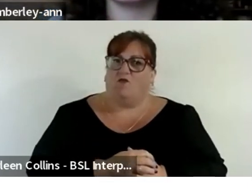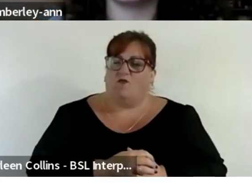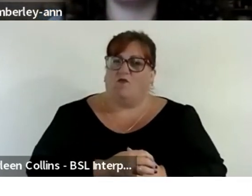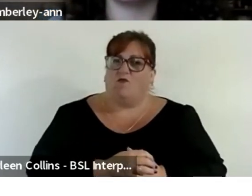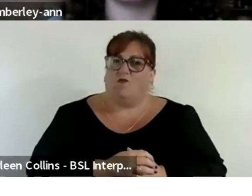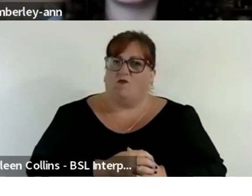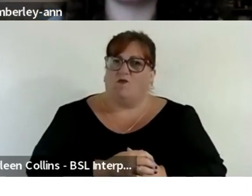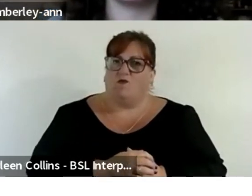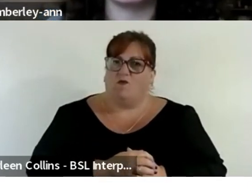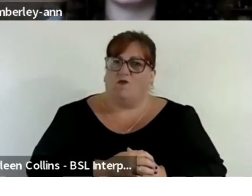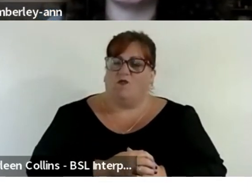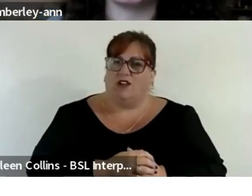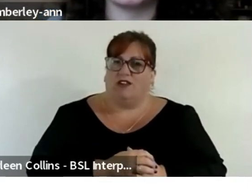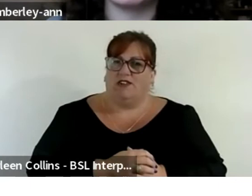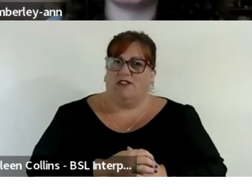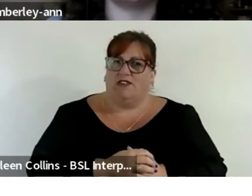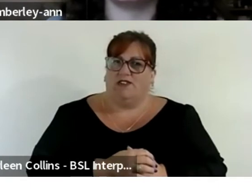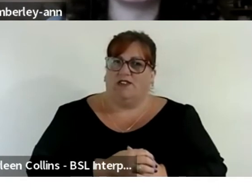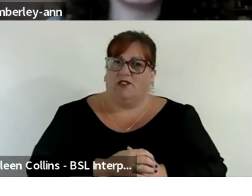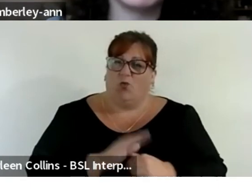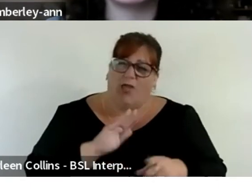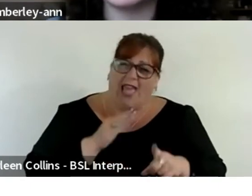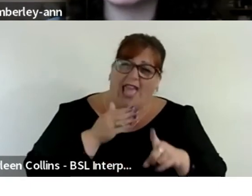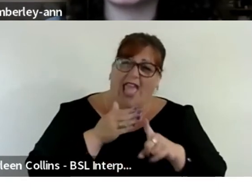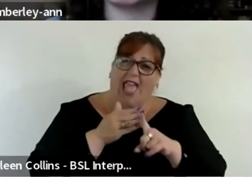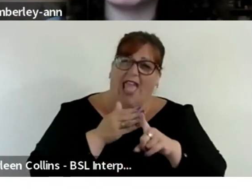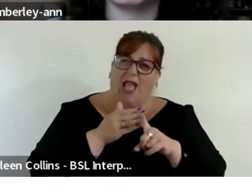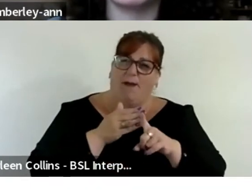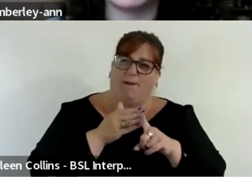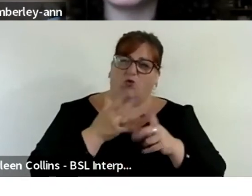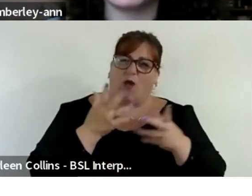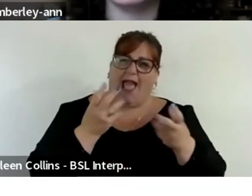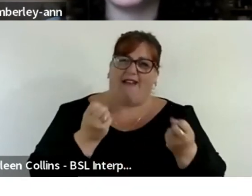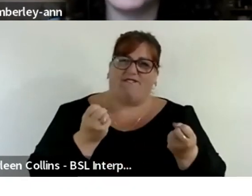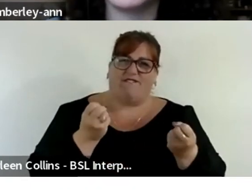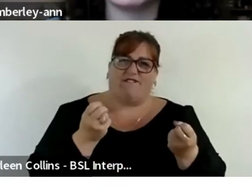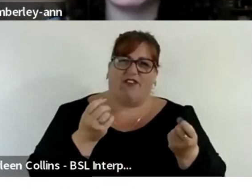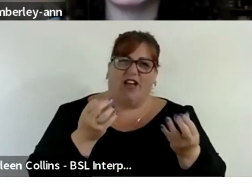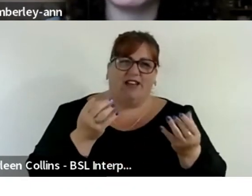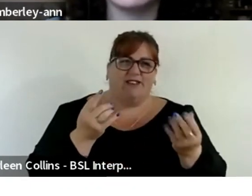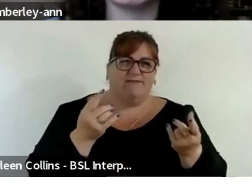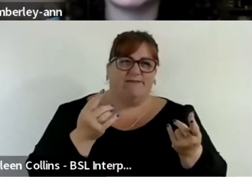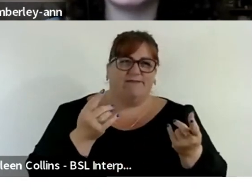inclusion, creating teams where there are different tasks that people naturally enjoy and are better at.